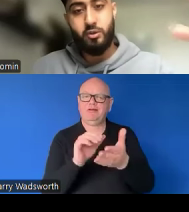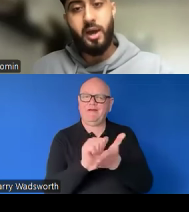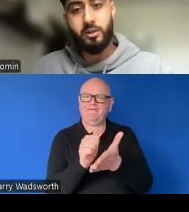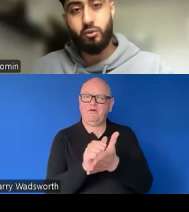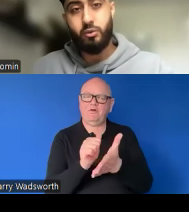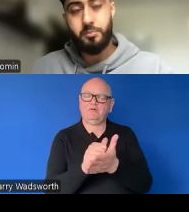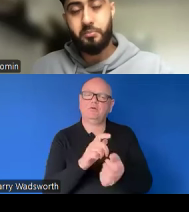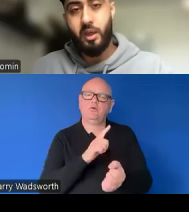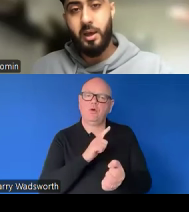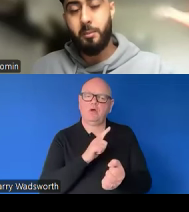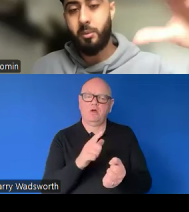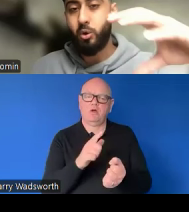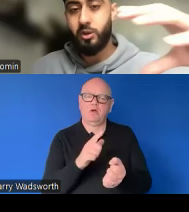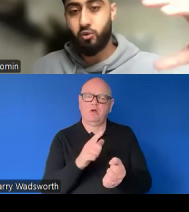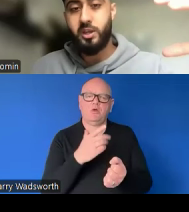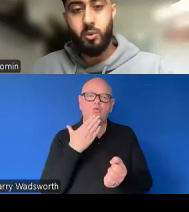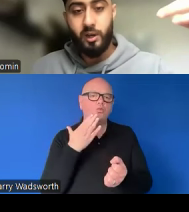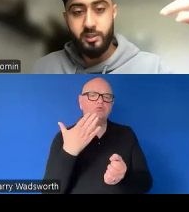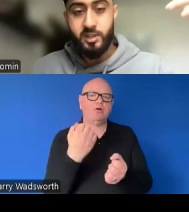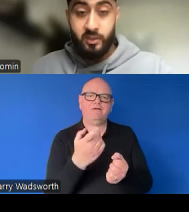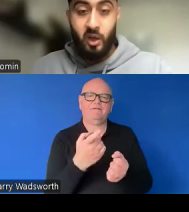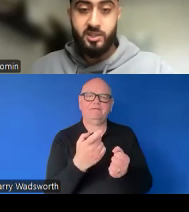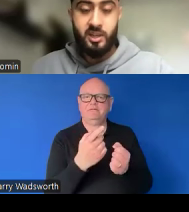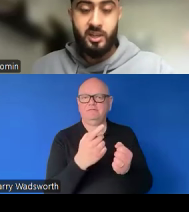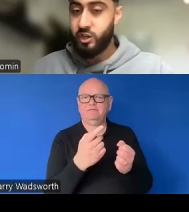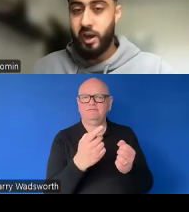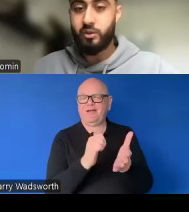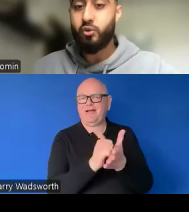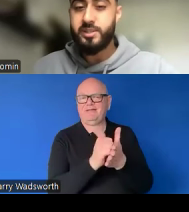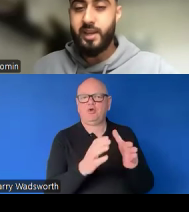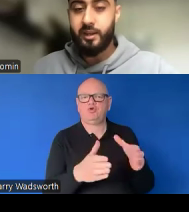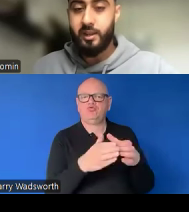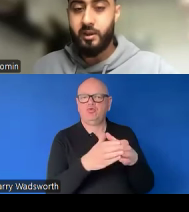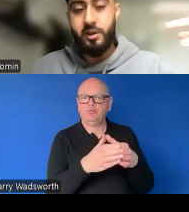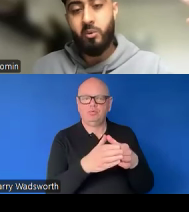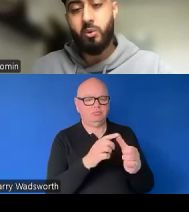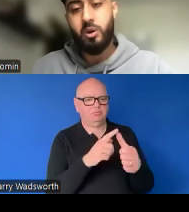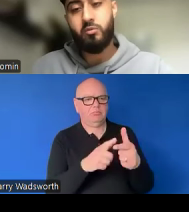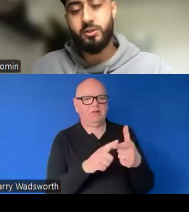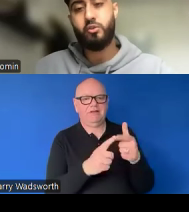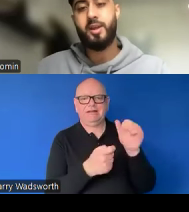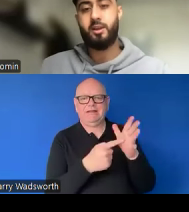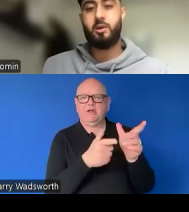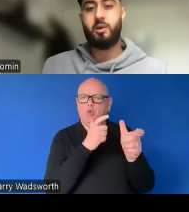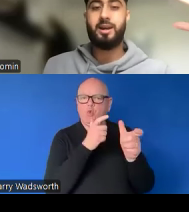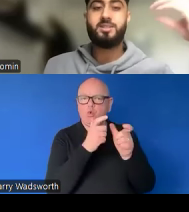your ad group and put in your keywords, that's essentially your ad group set, and now we want to move on to creating our ads.